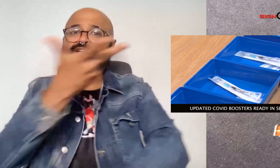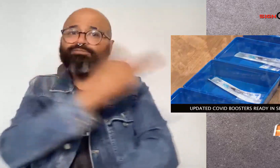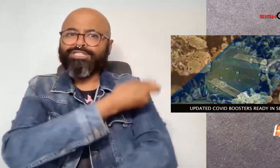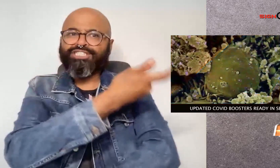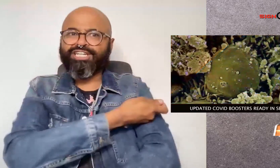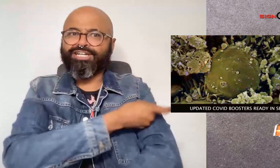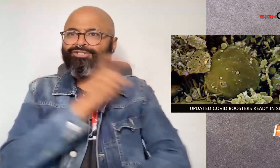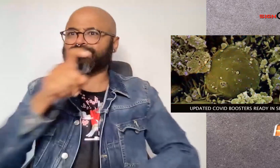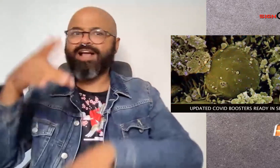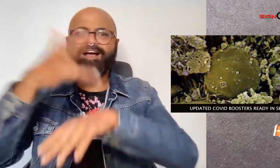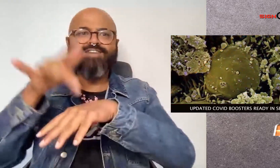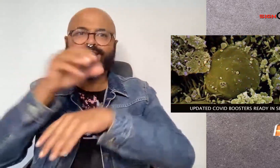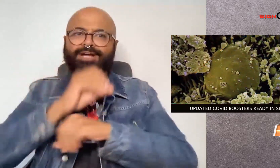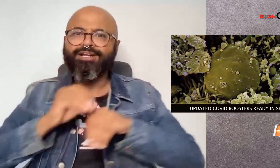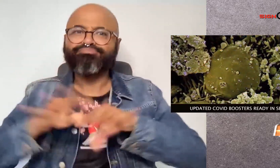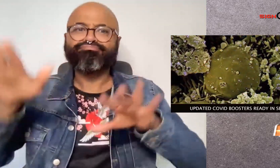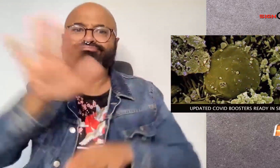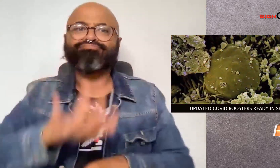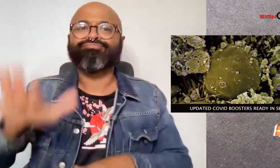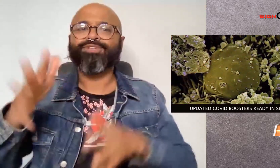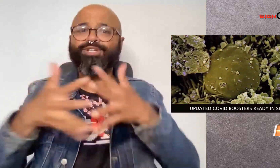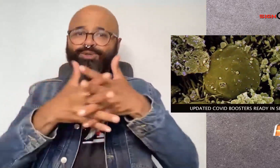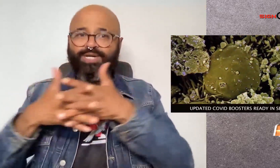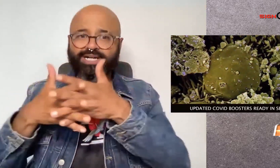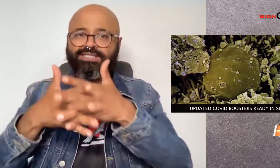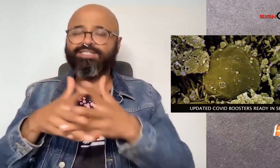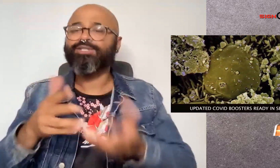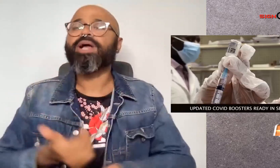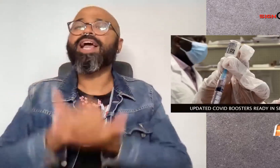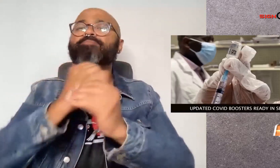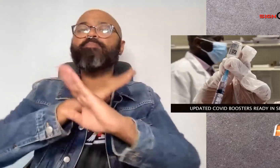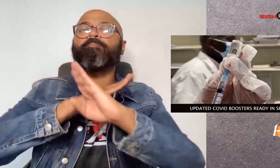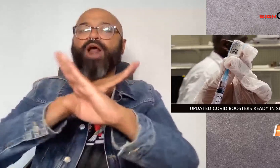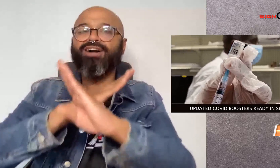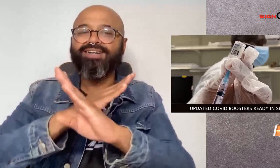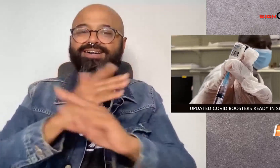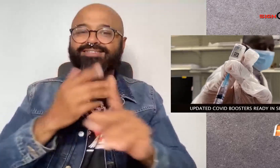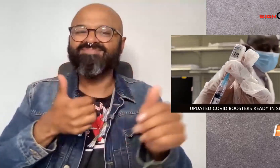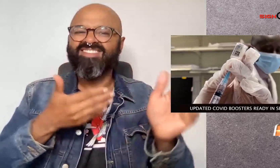according to the White House in just a few weeks newly updated Covid 19 boosters should